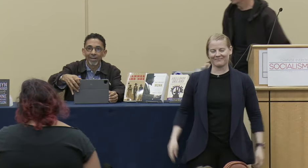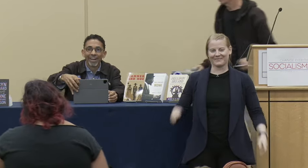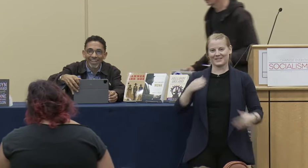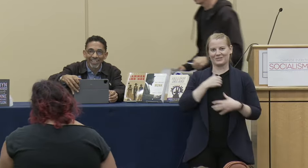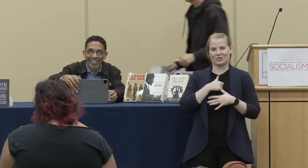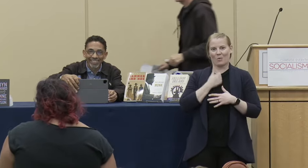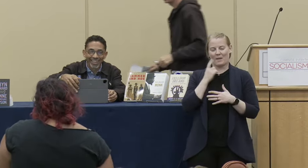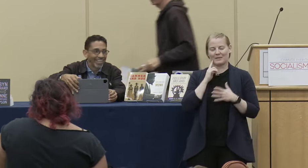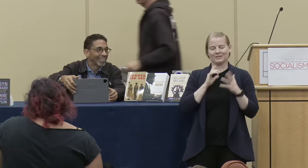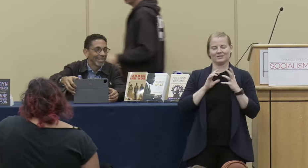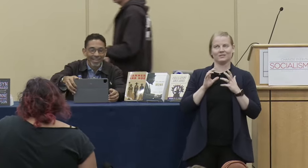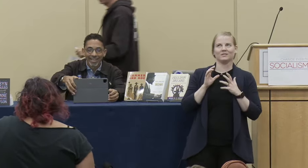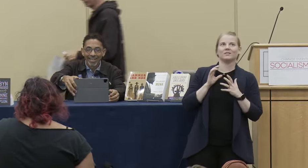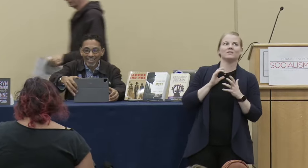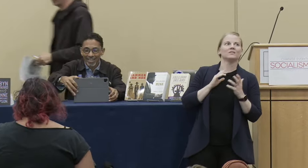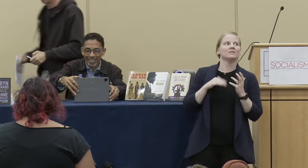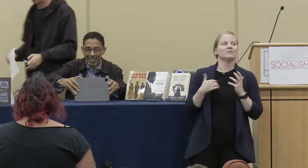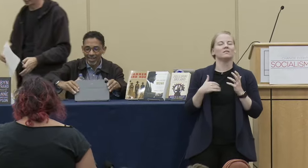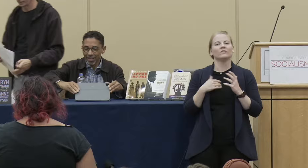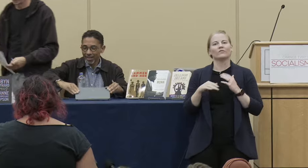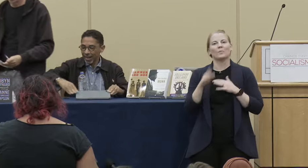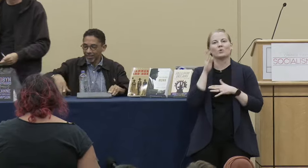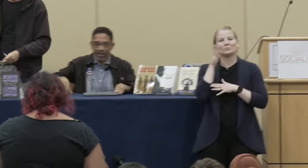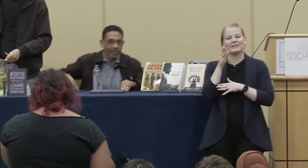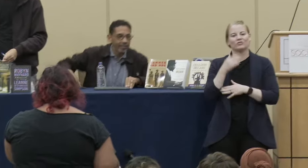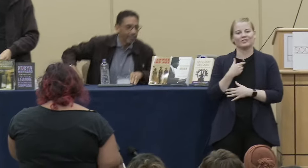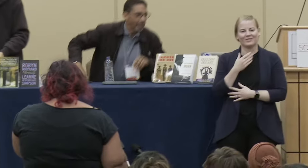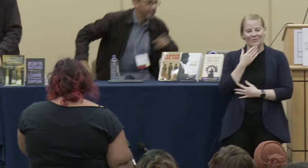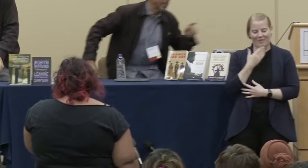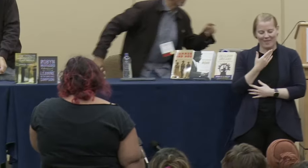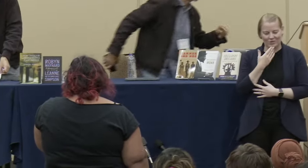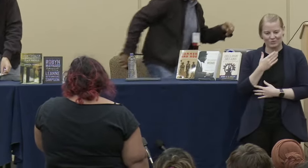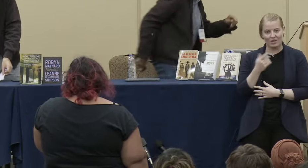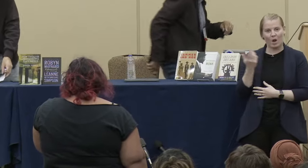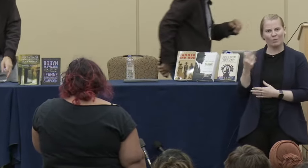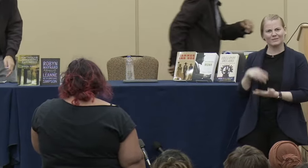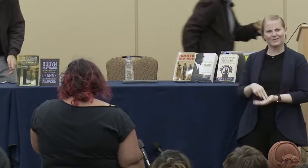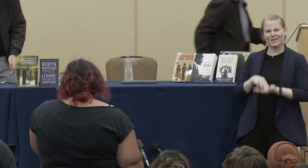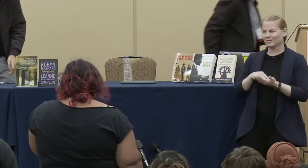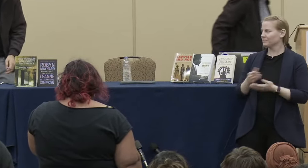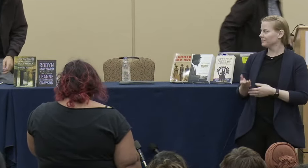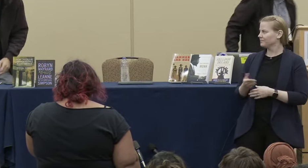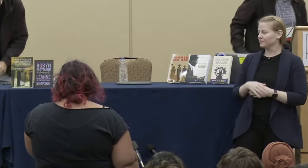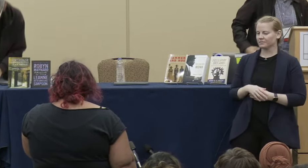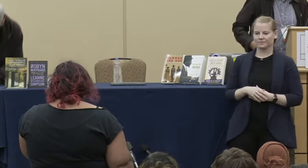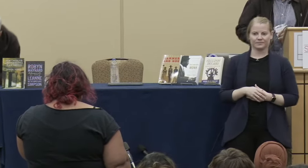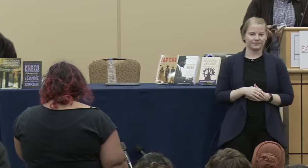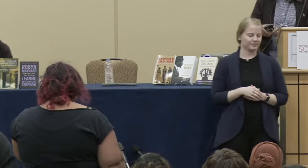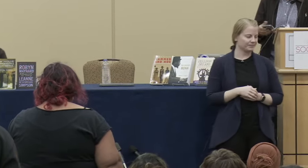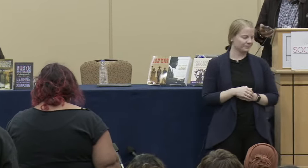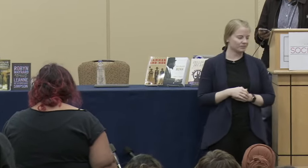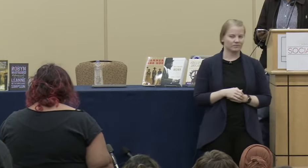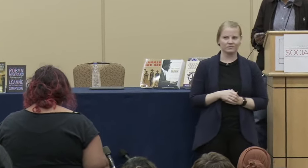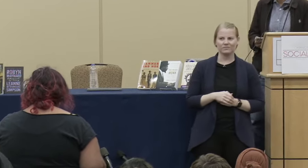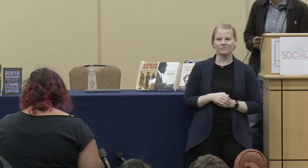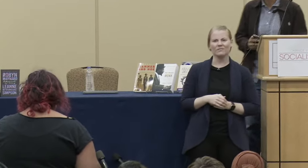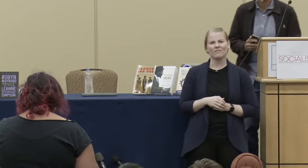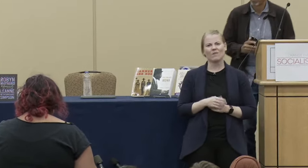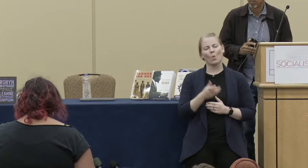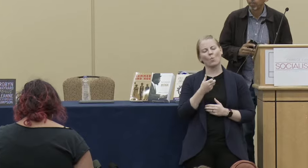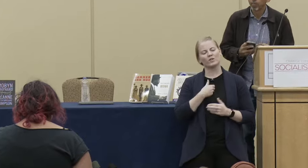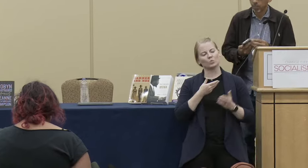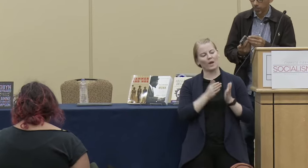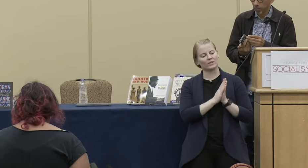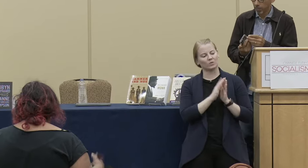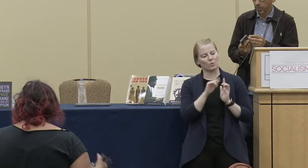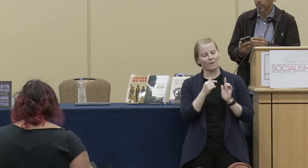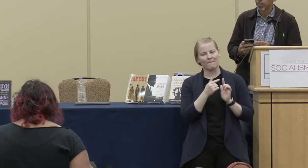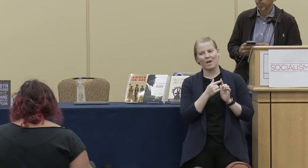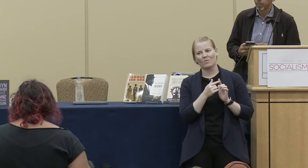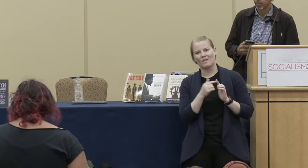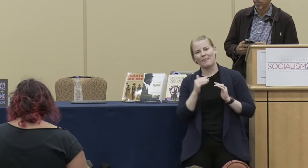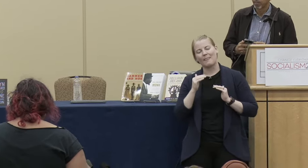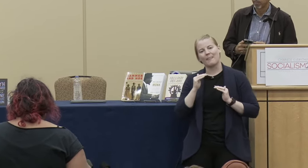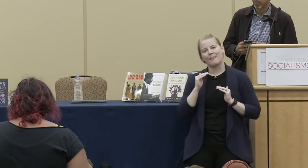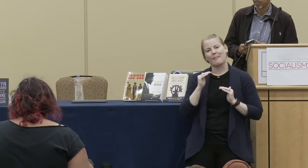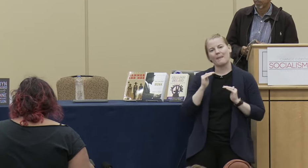≫ Hi. I'm a little dizzy from your speech